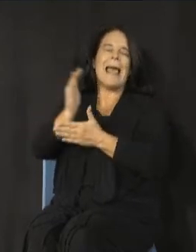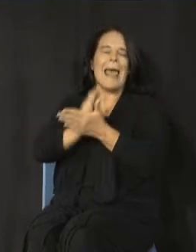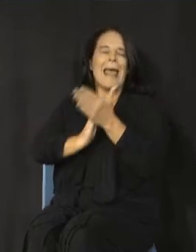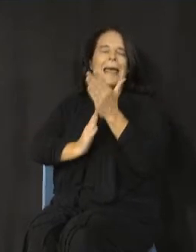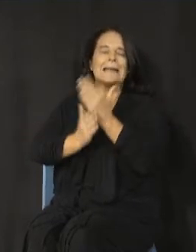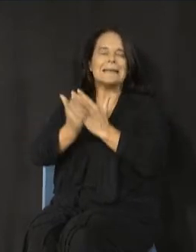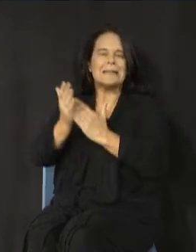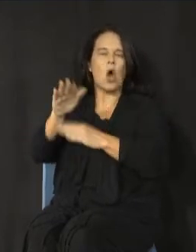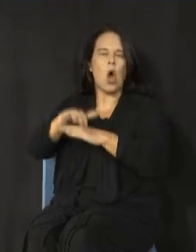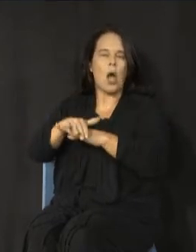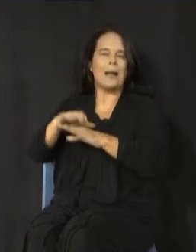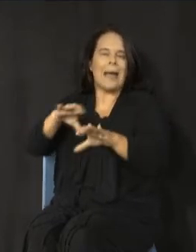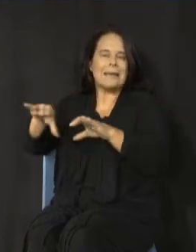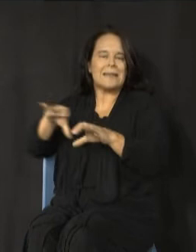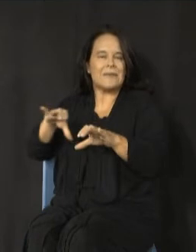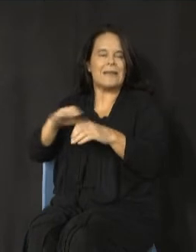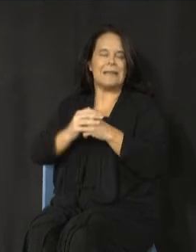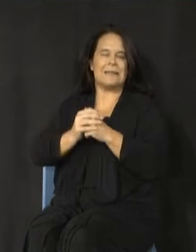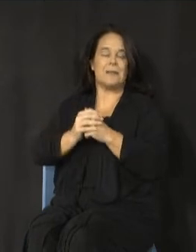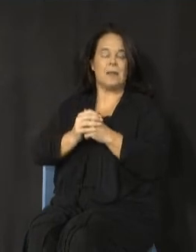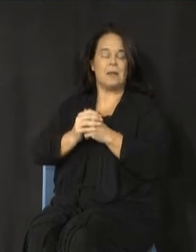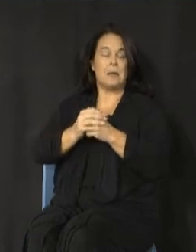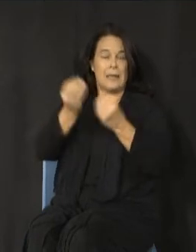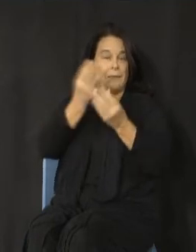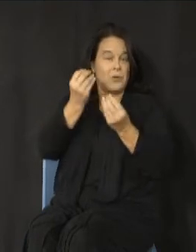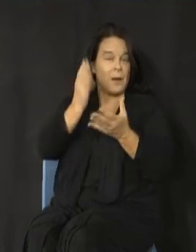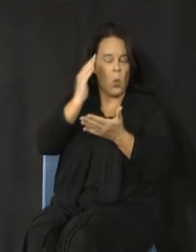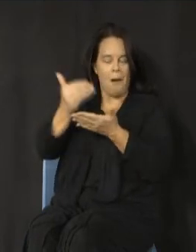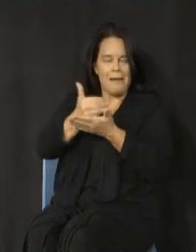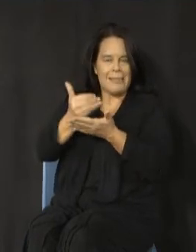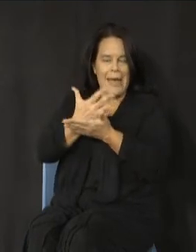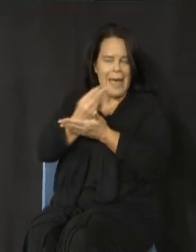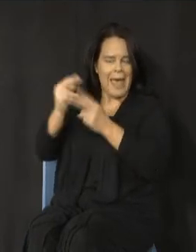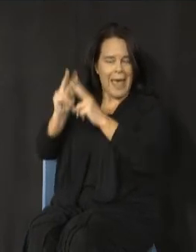They will collect and analyze data along with their classmates.